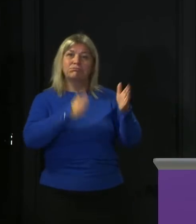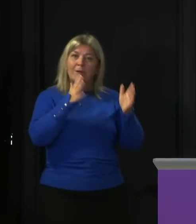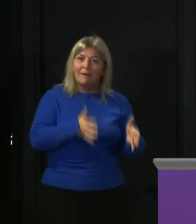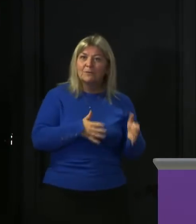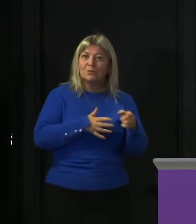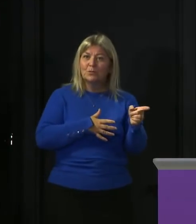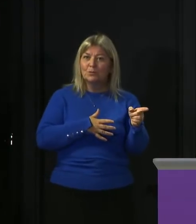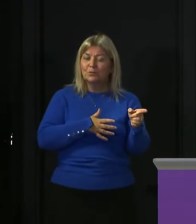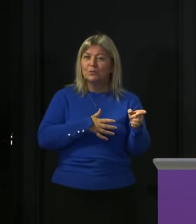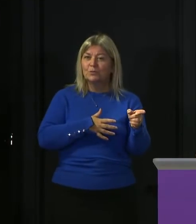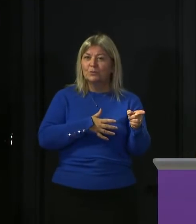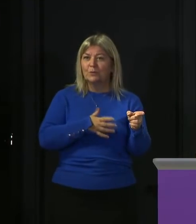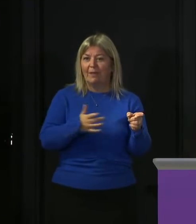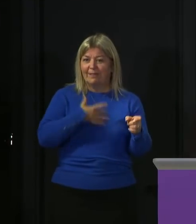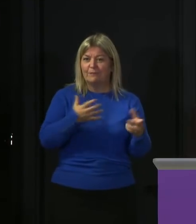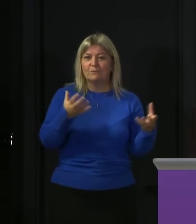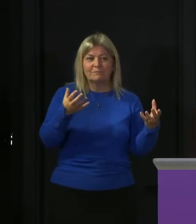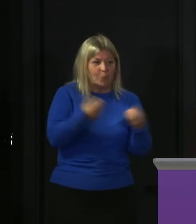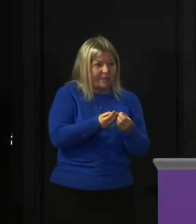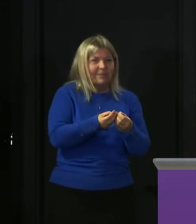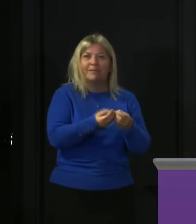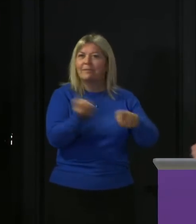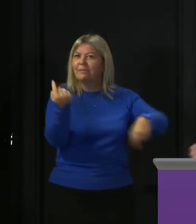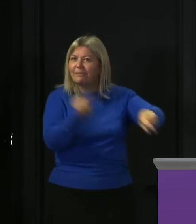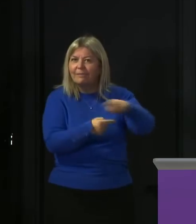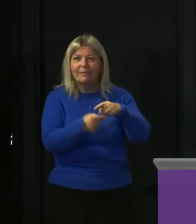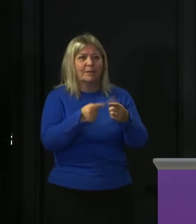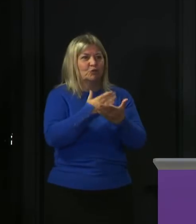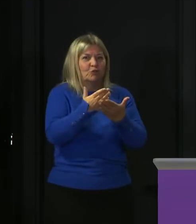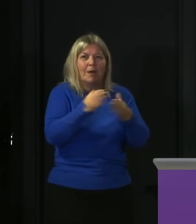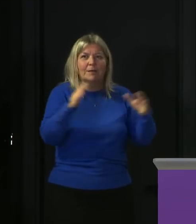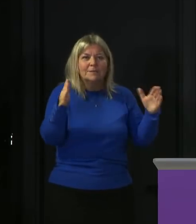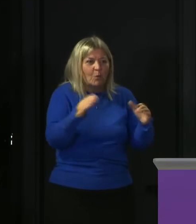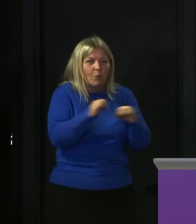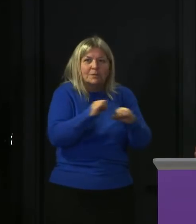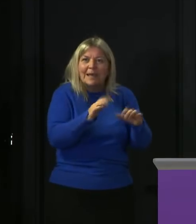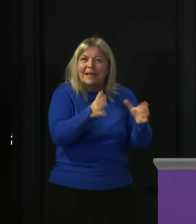just as it is difficult for students because of the nature of where they are living, so this is